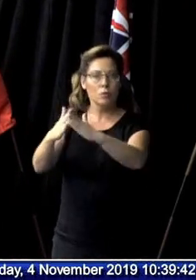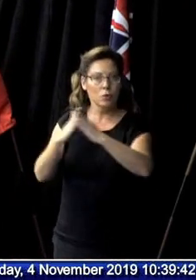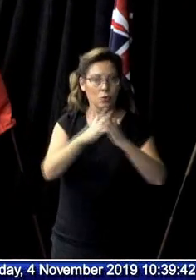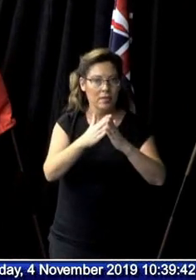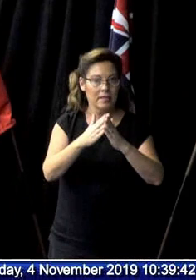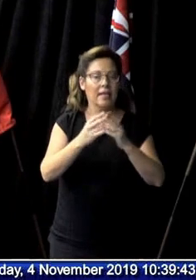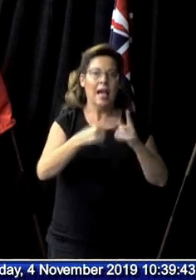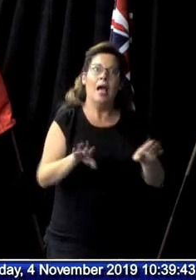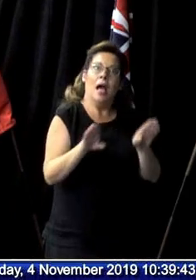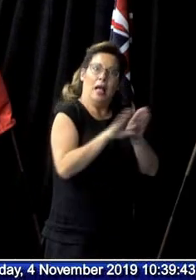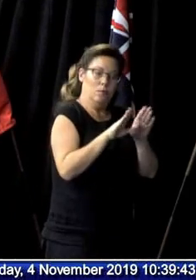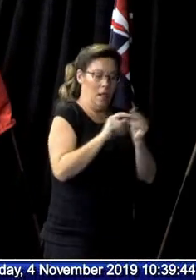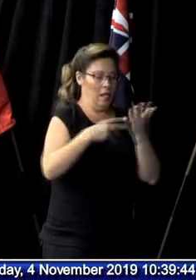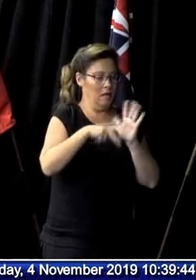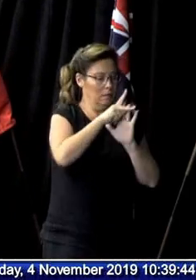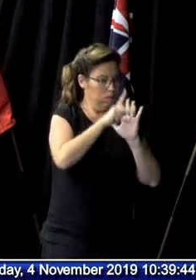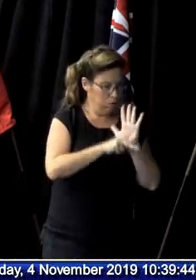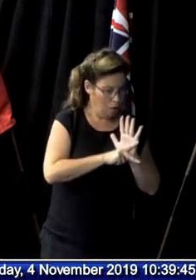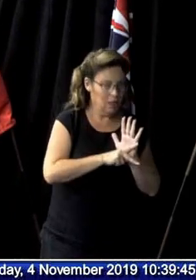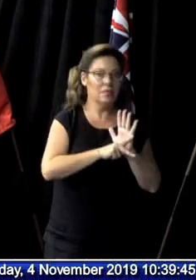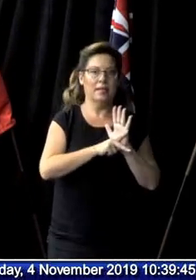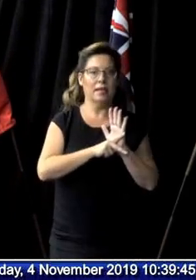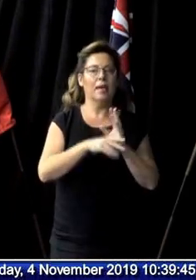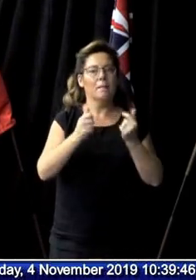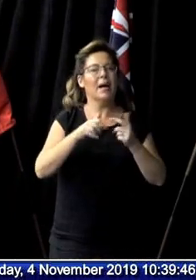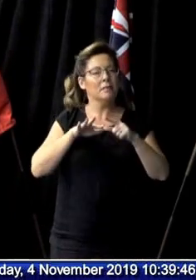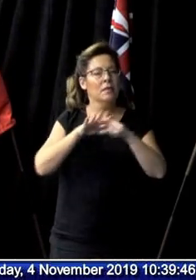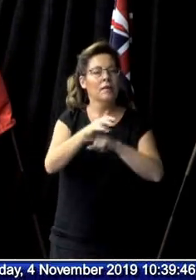In performing this job we intend not only to expose abuse and poor policies